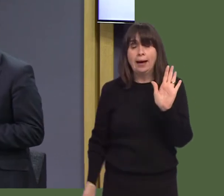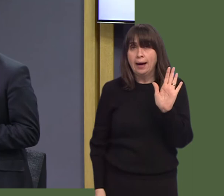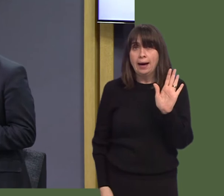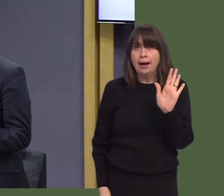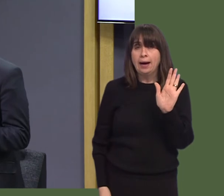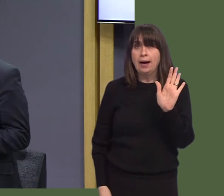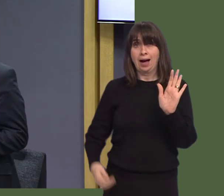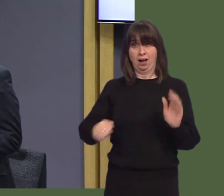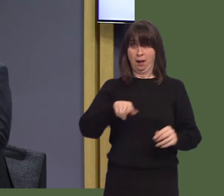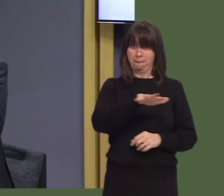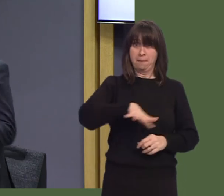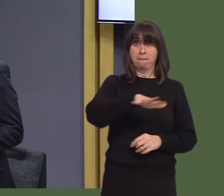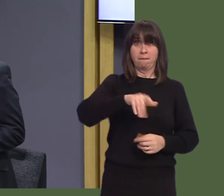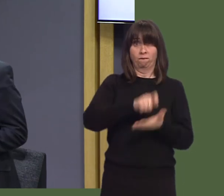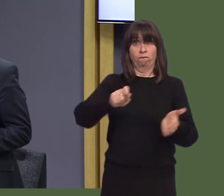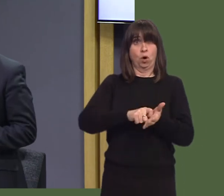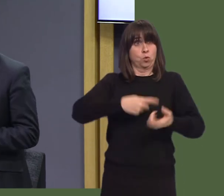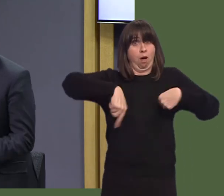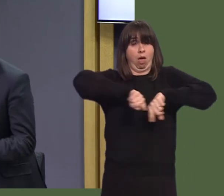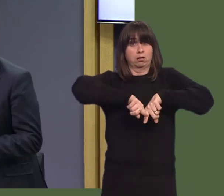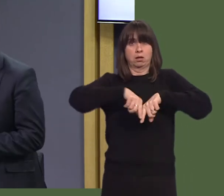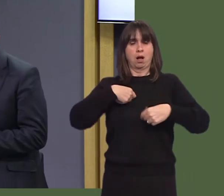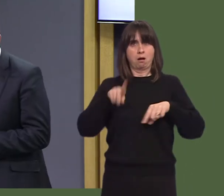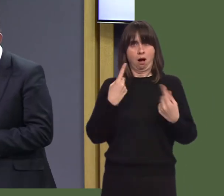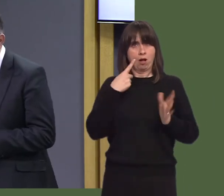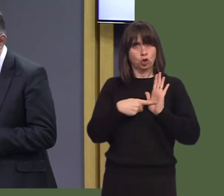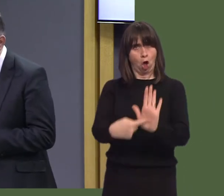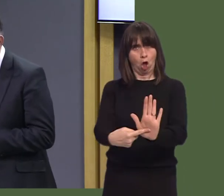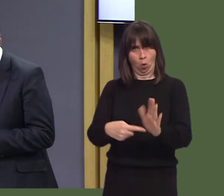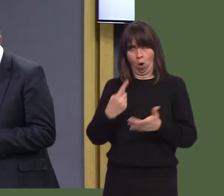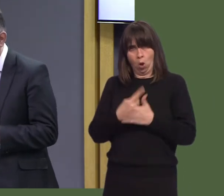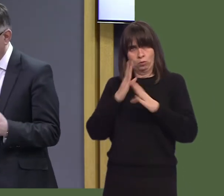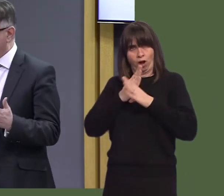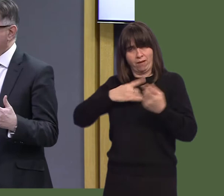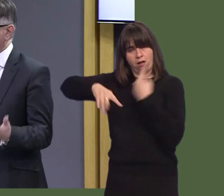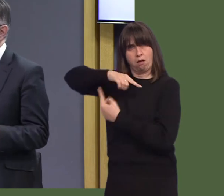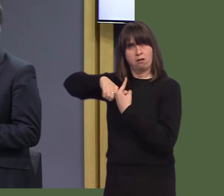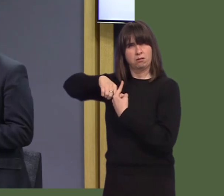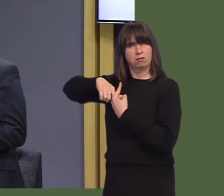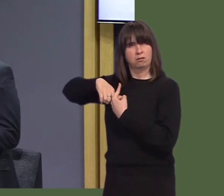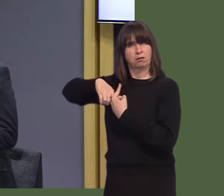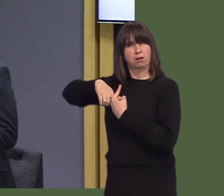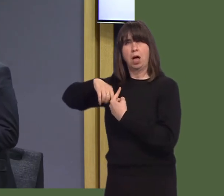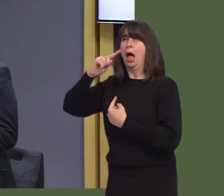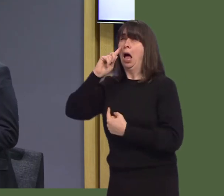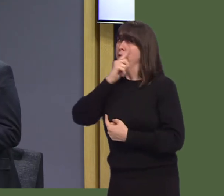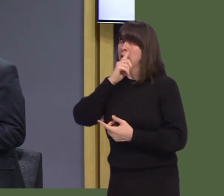Secondly, the health board has published a consultation, which contains various optionsódifficult, some of them; there is no question about that.